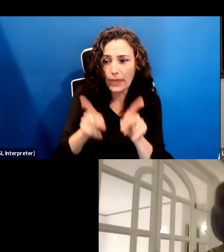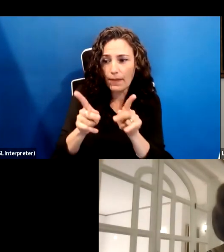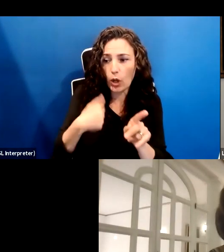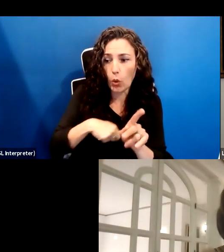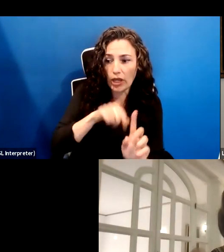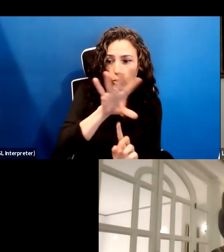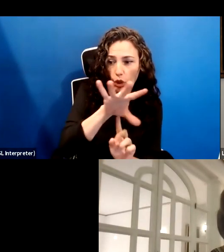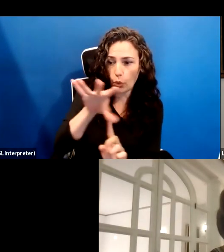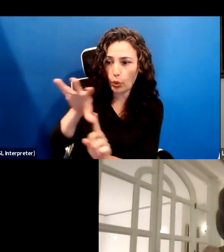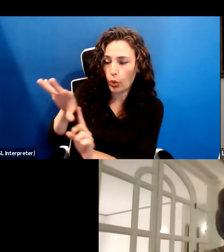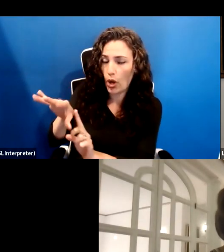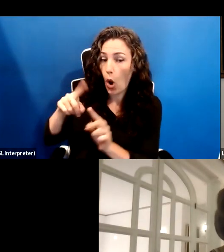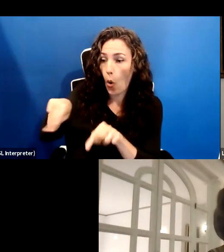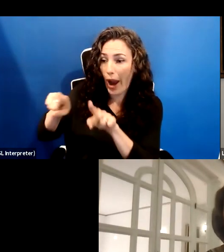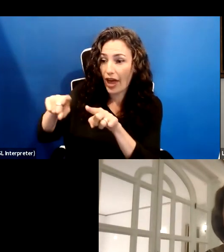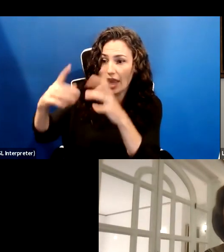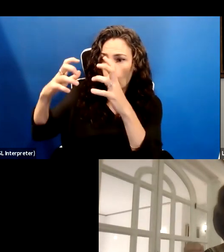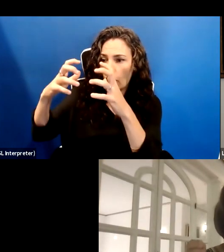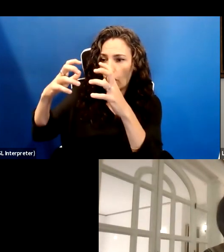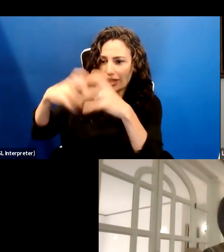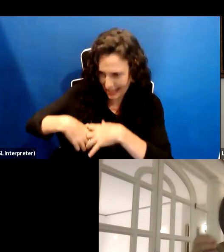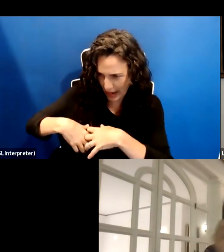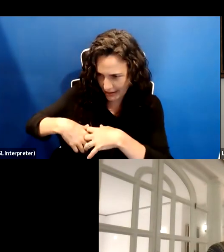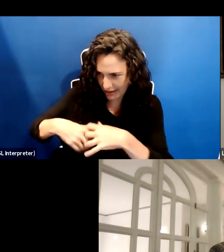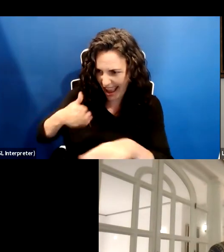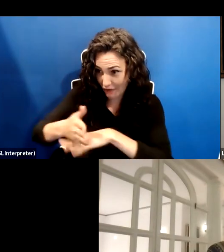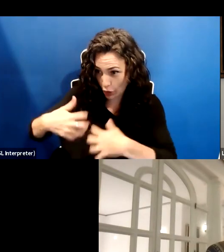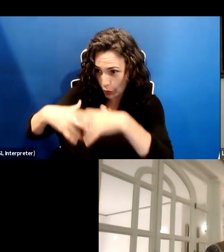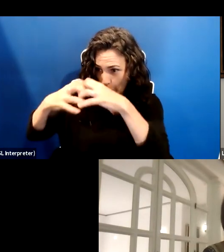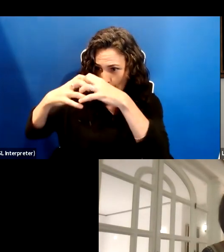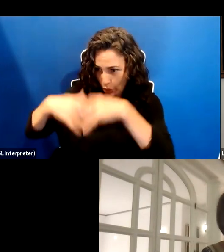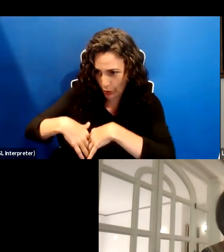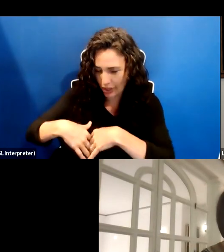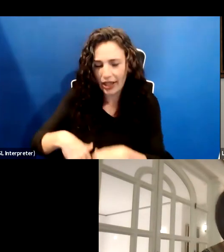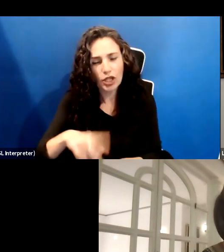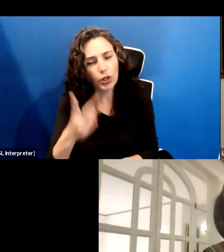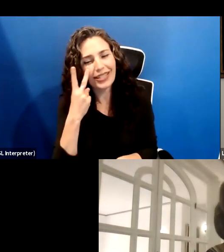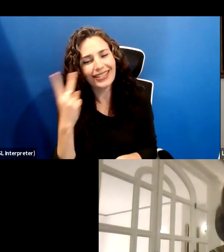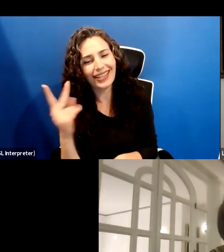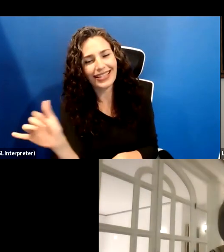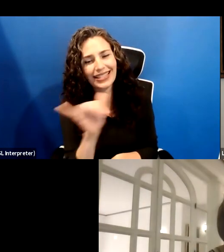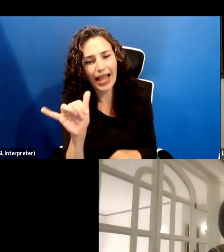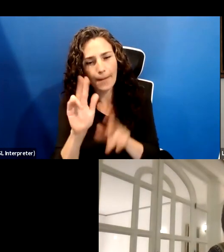And you could see the same person in the archival footage 10 years before